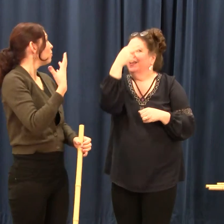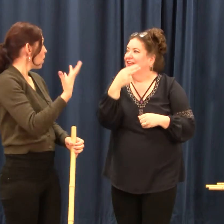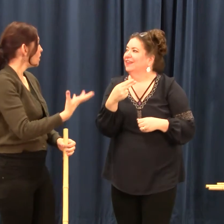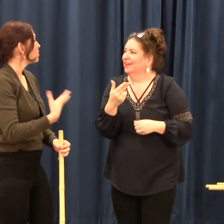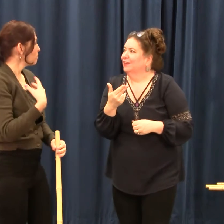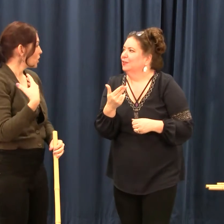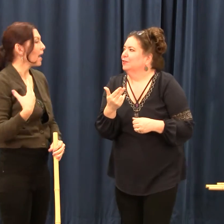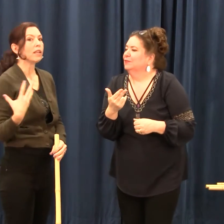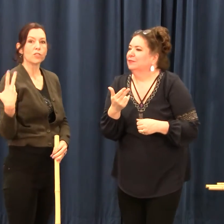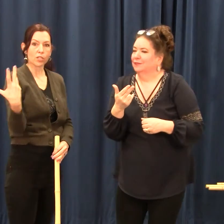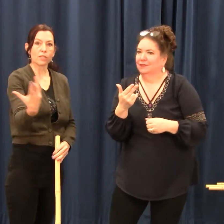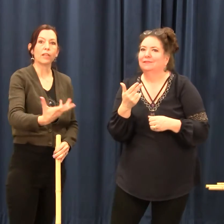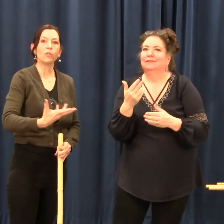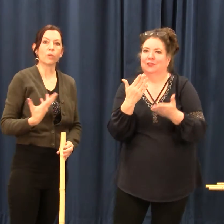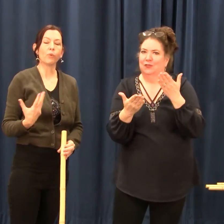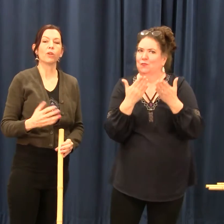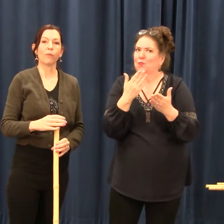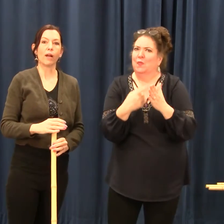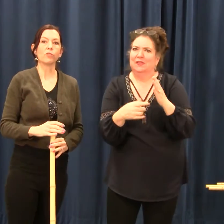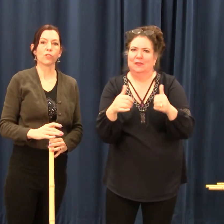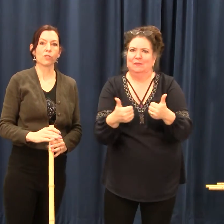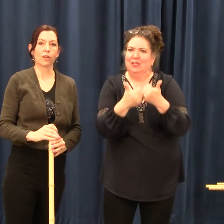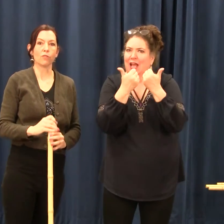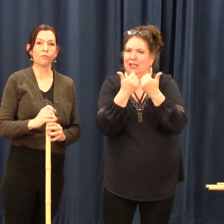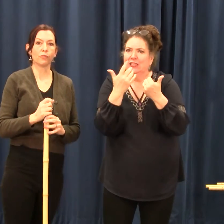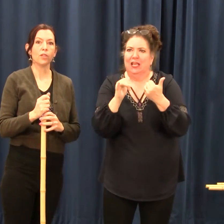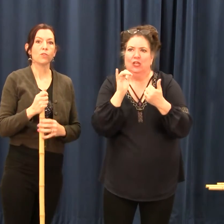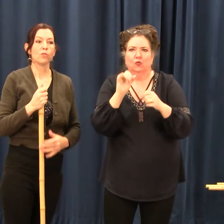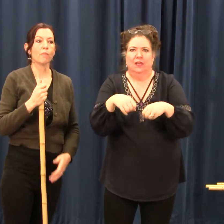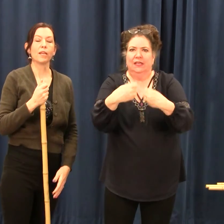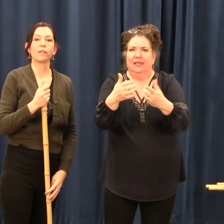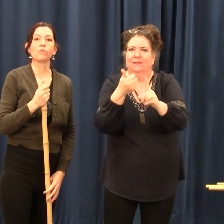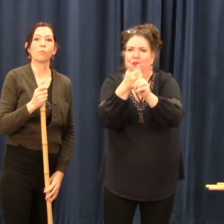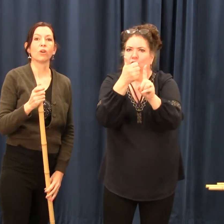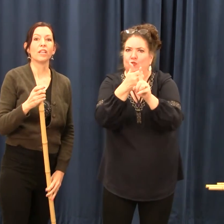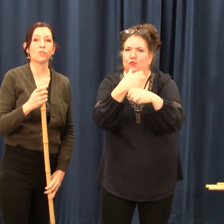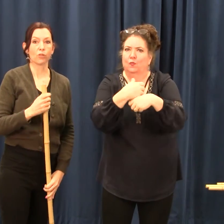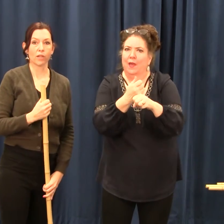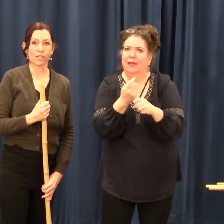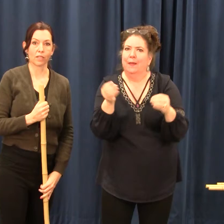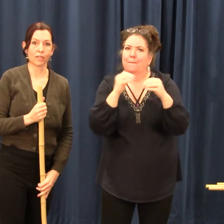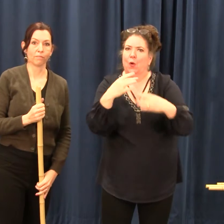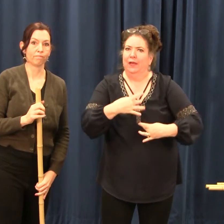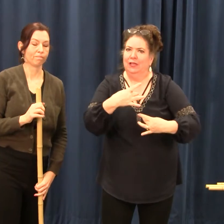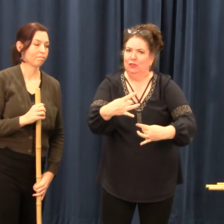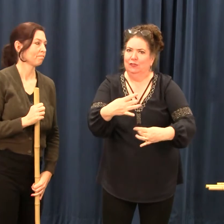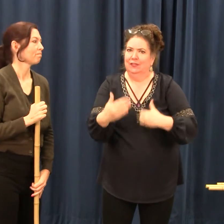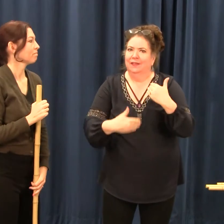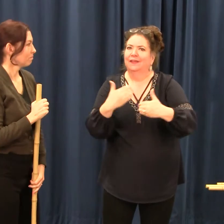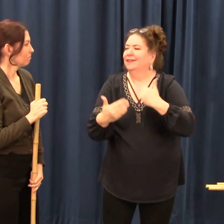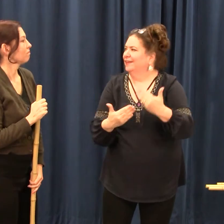What are some challenges that you can put around yourself to make this more interesting. (Luane)